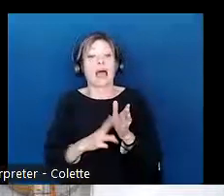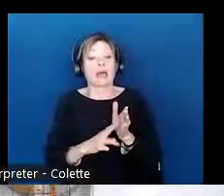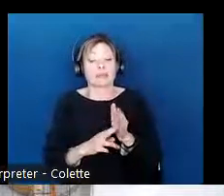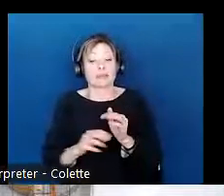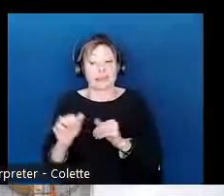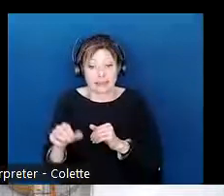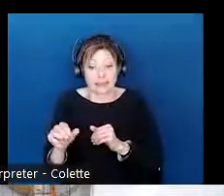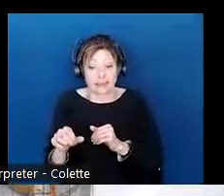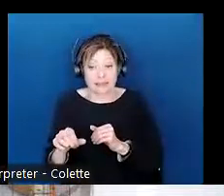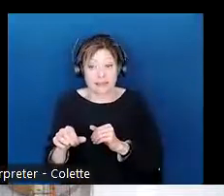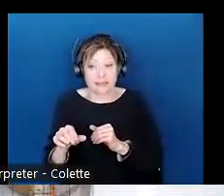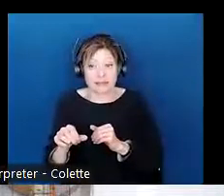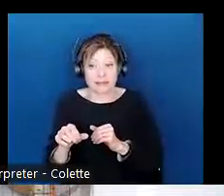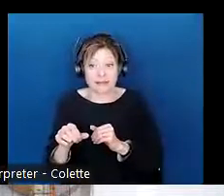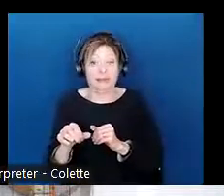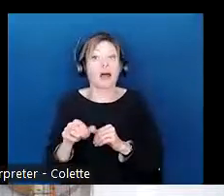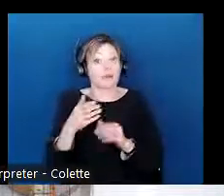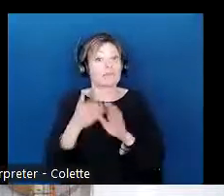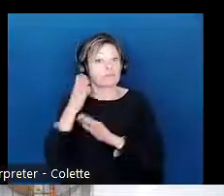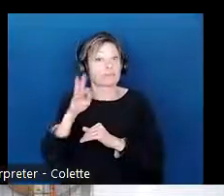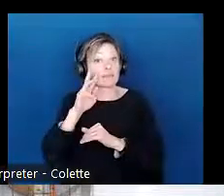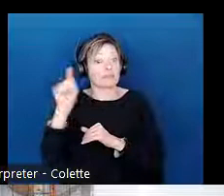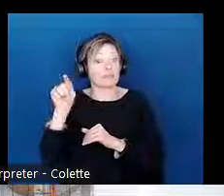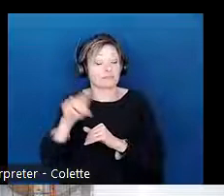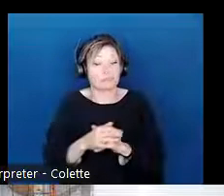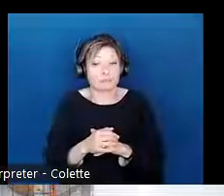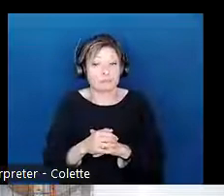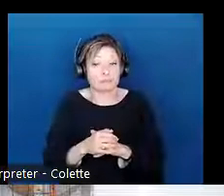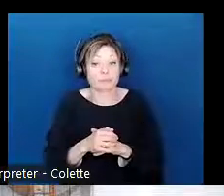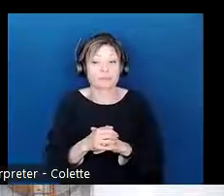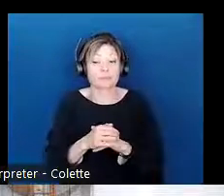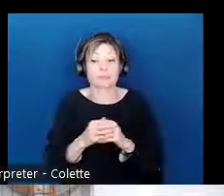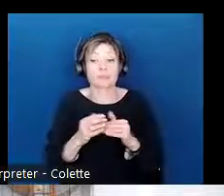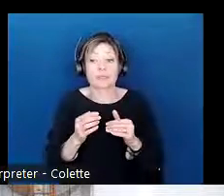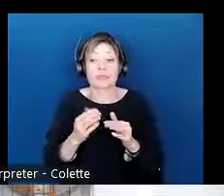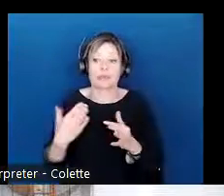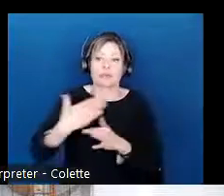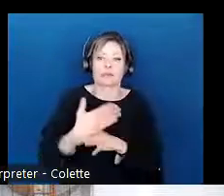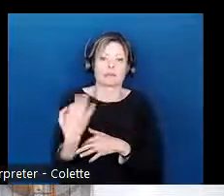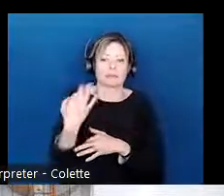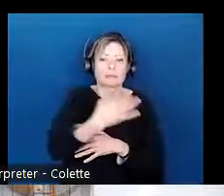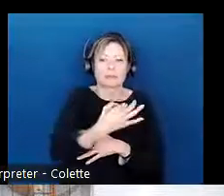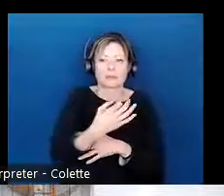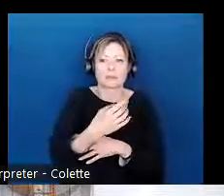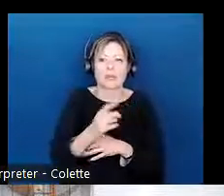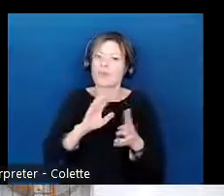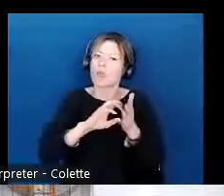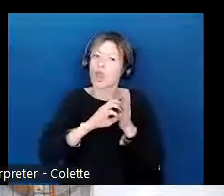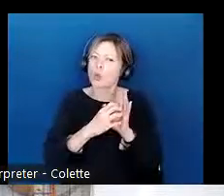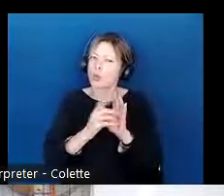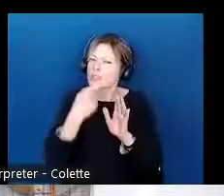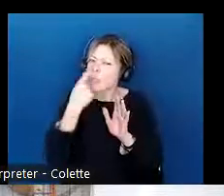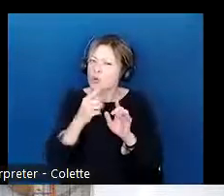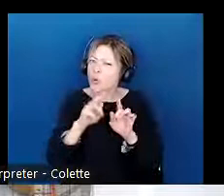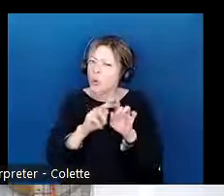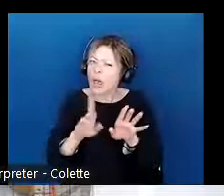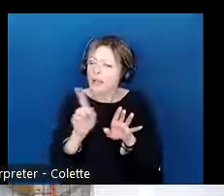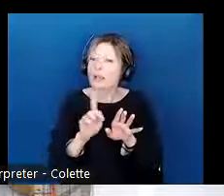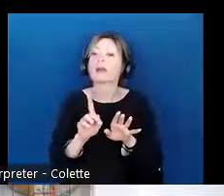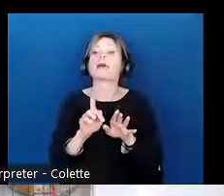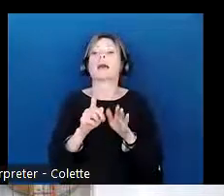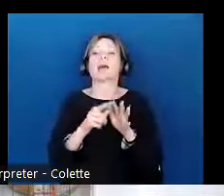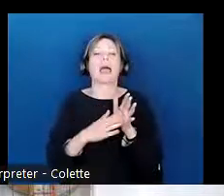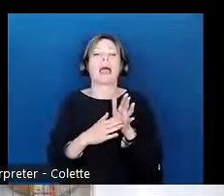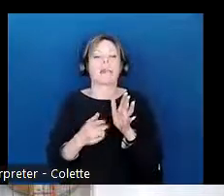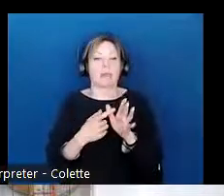yeah so What's the logo supposed to be? It's a seed pod so um essentially I'll pull up a picture